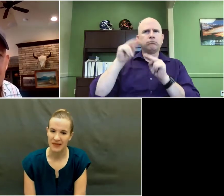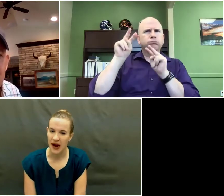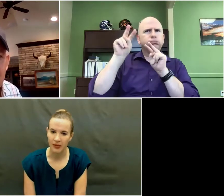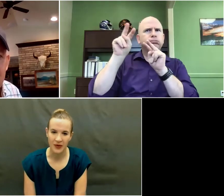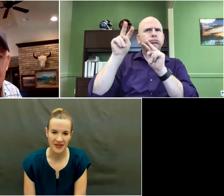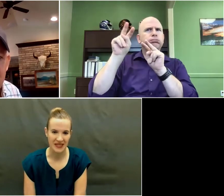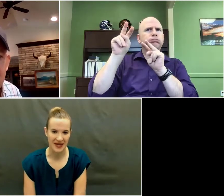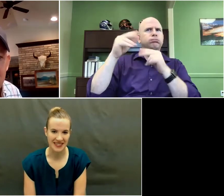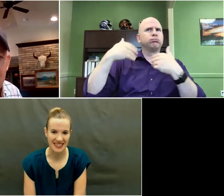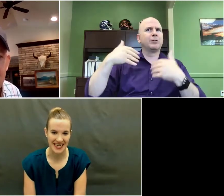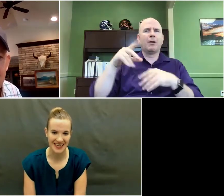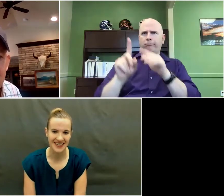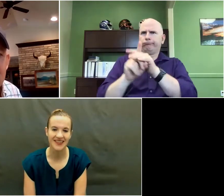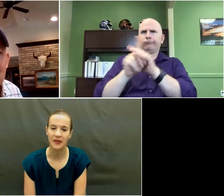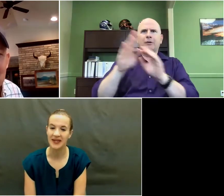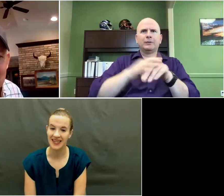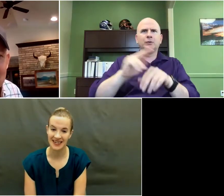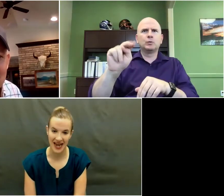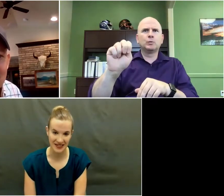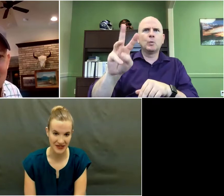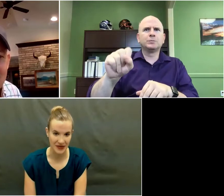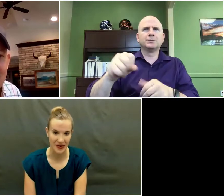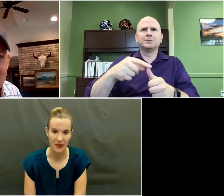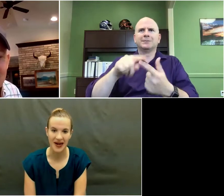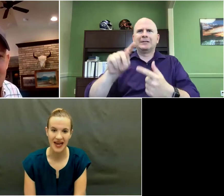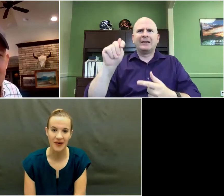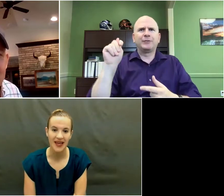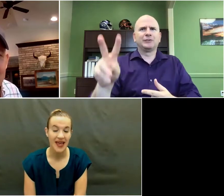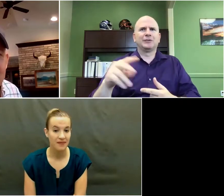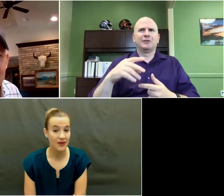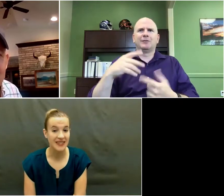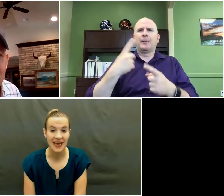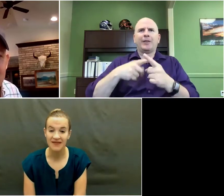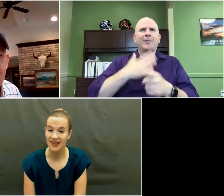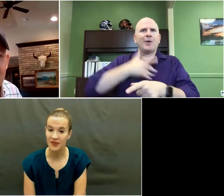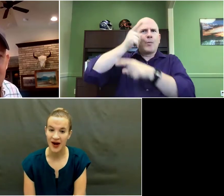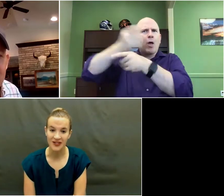probably wasn't the best idea. So we decided not to do our own walkout. But we definitely watched